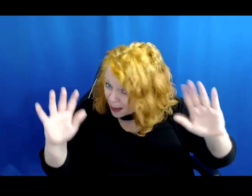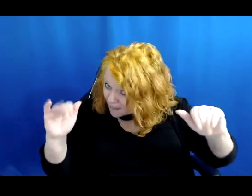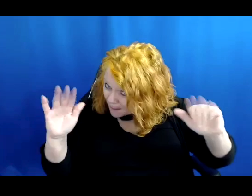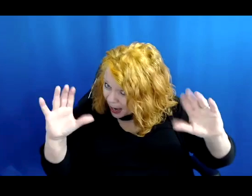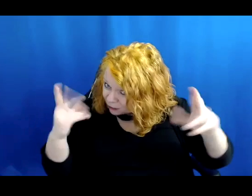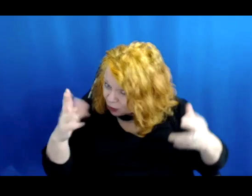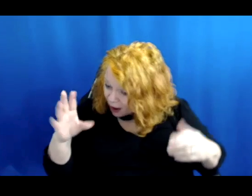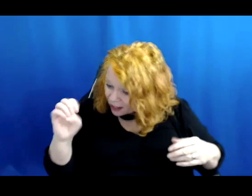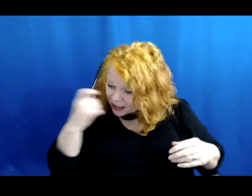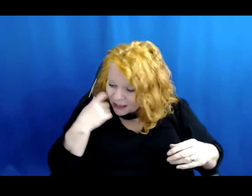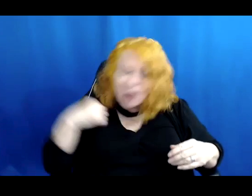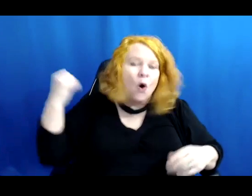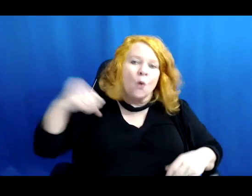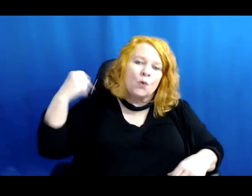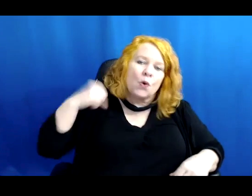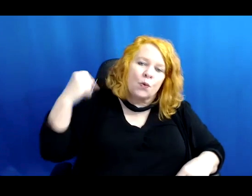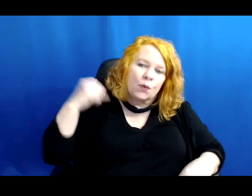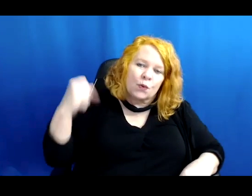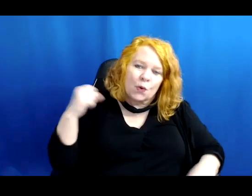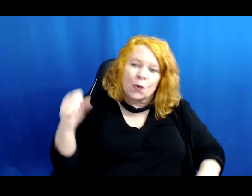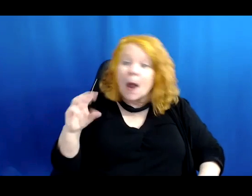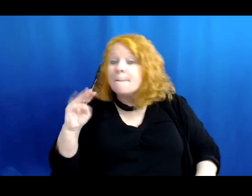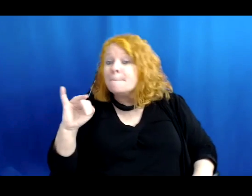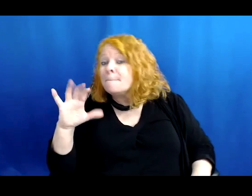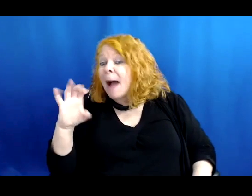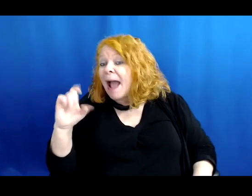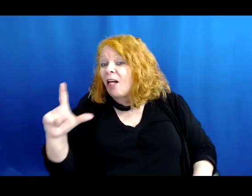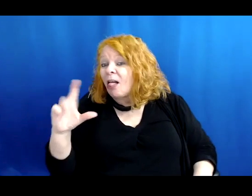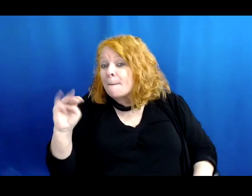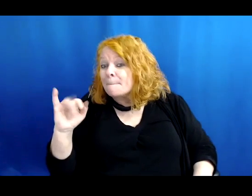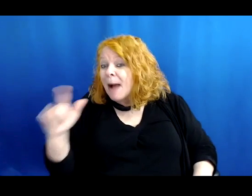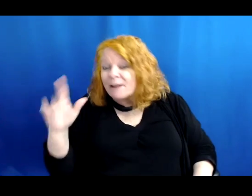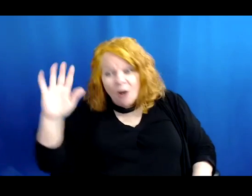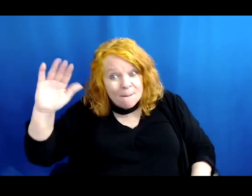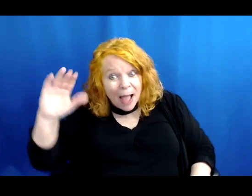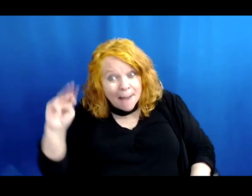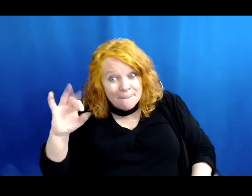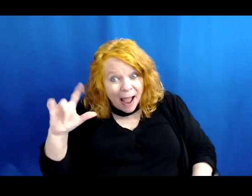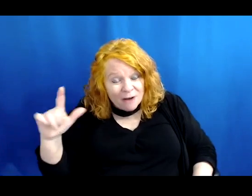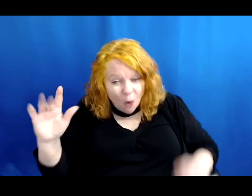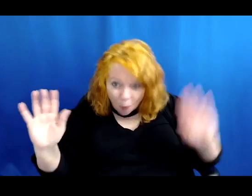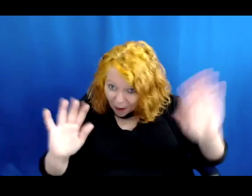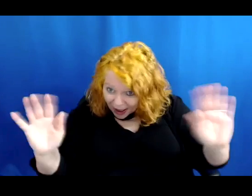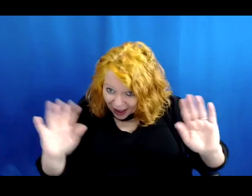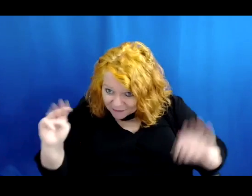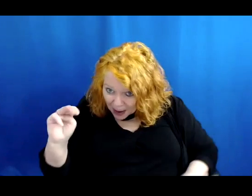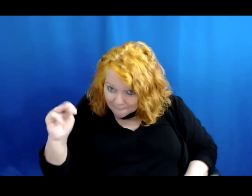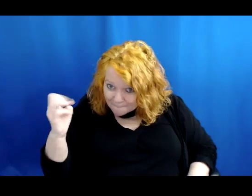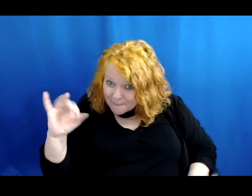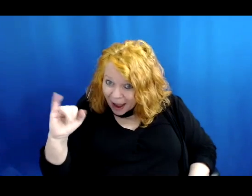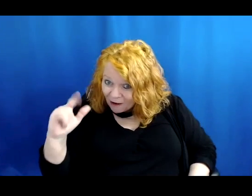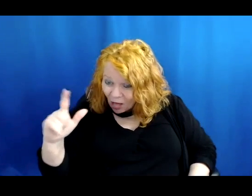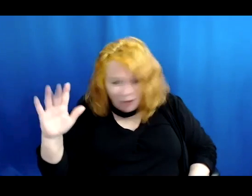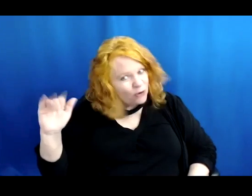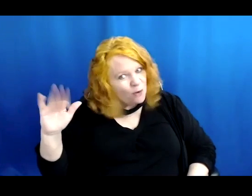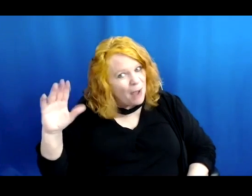Goodbye, goodbye, goodbye Charlie! Woo woo woo woo woo!